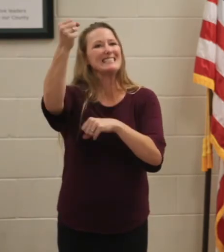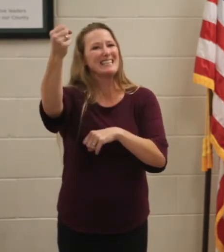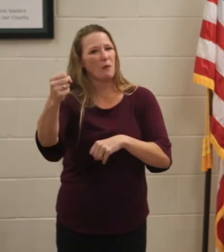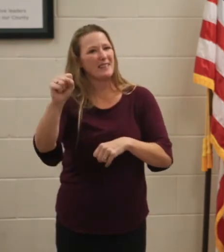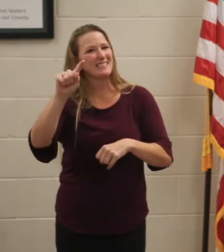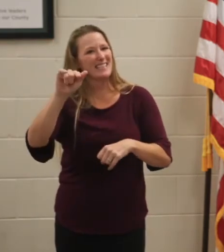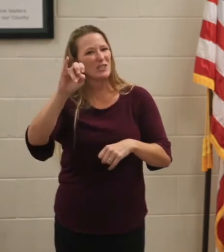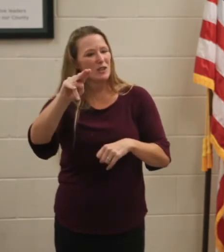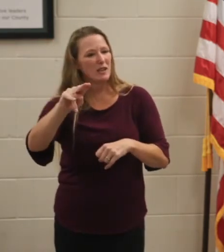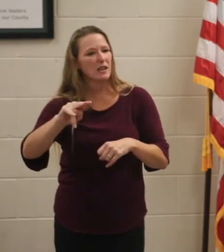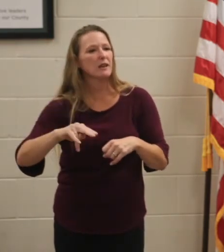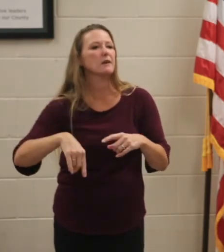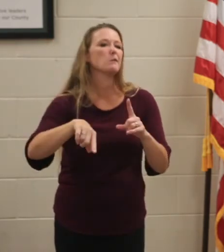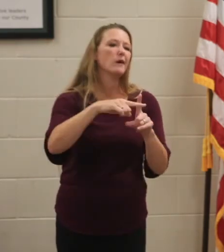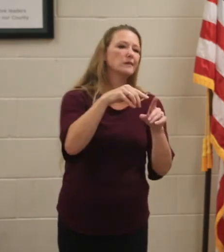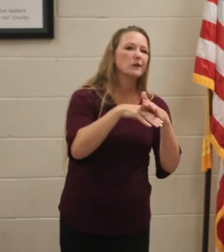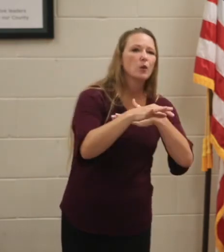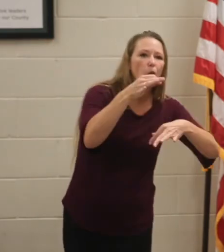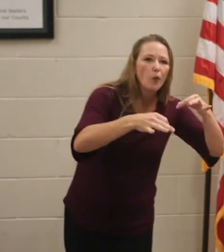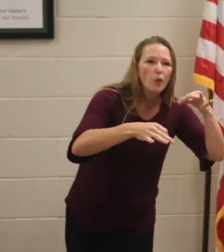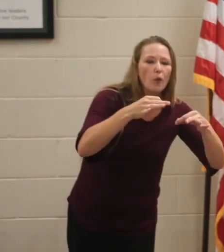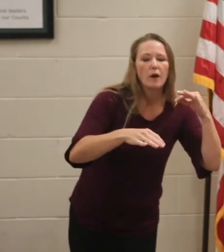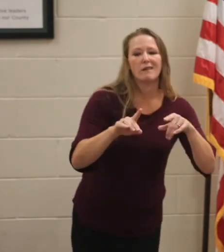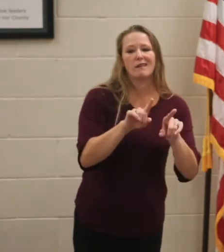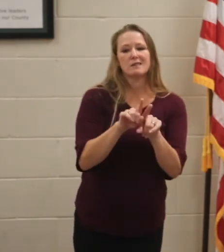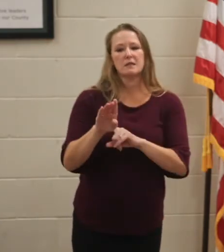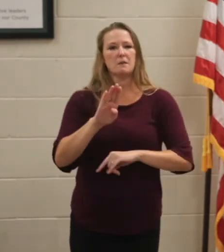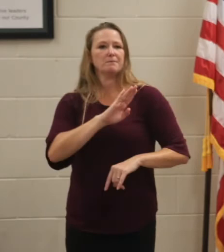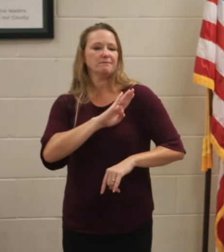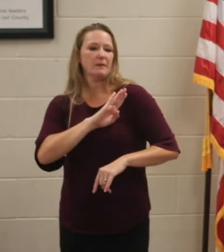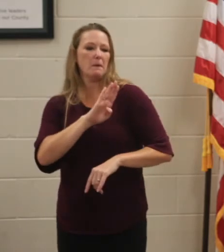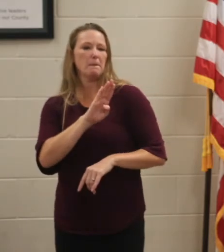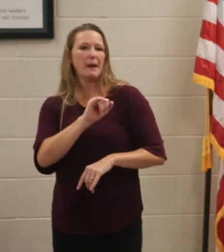And then most recently in January, he was assigned to the North Station.